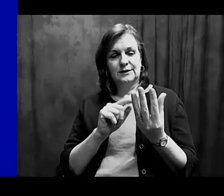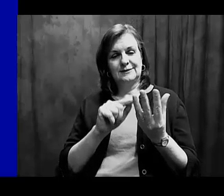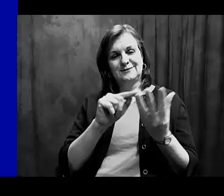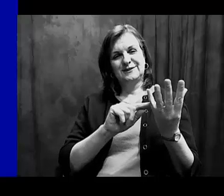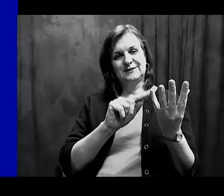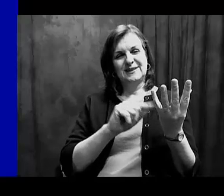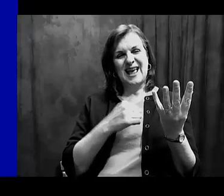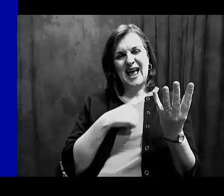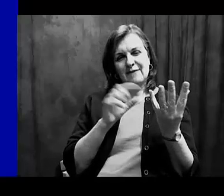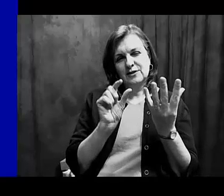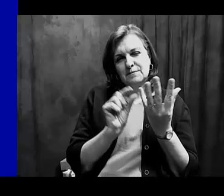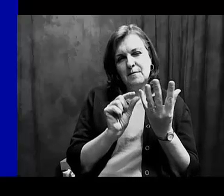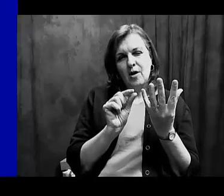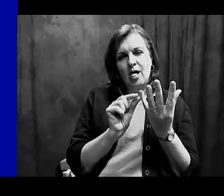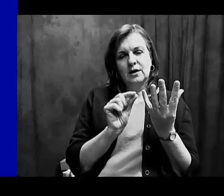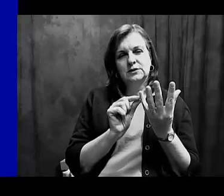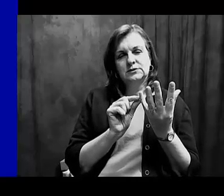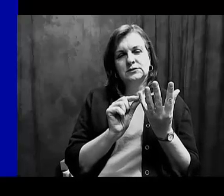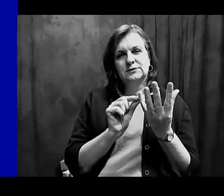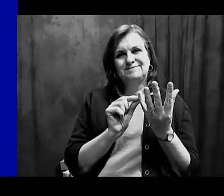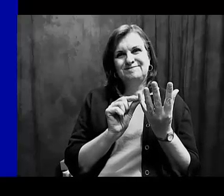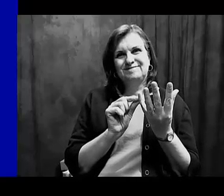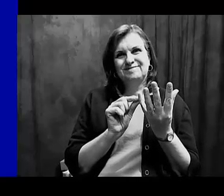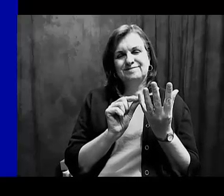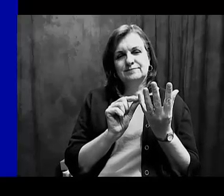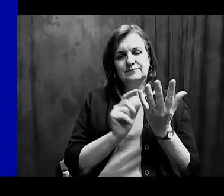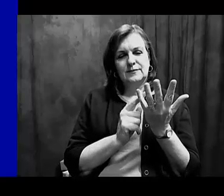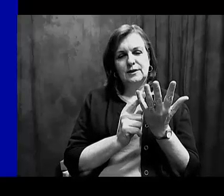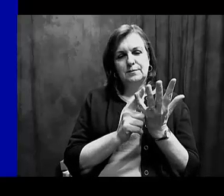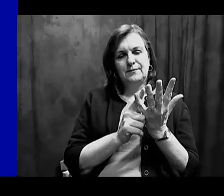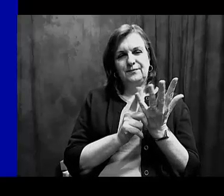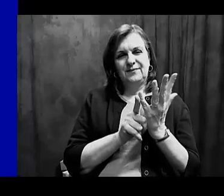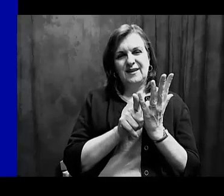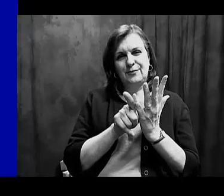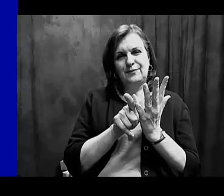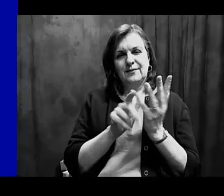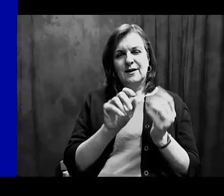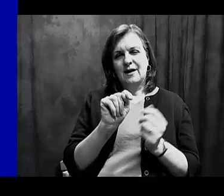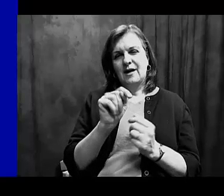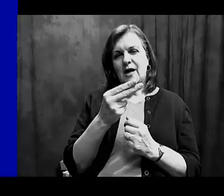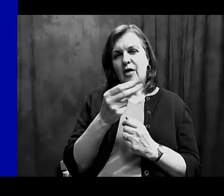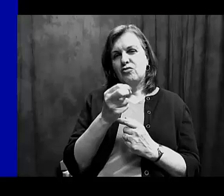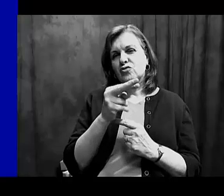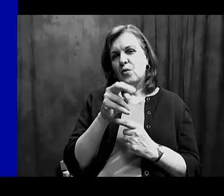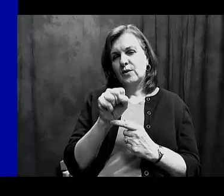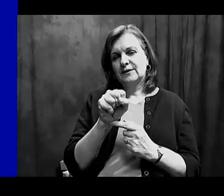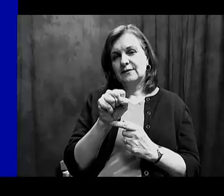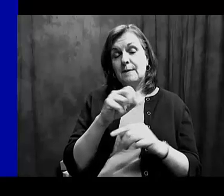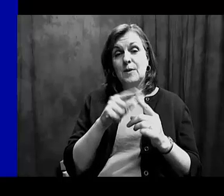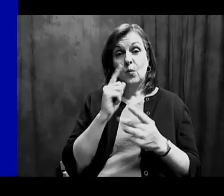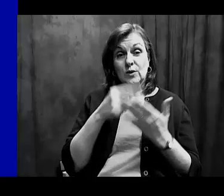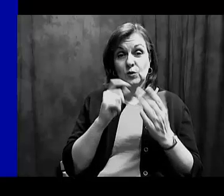the idea is that tentacles will actually have these little tiny kind of thron looking things